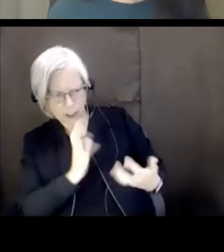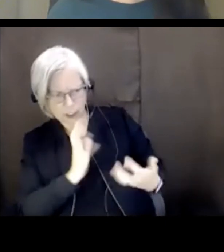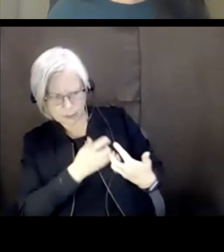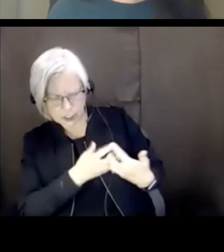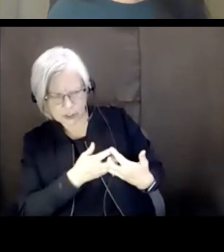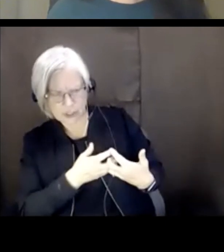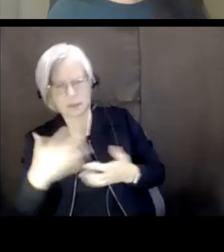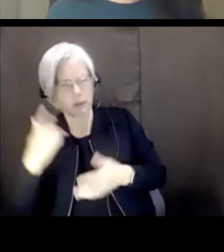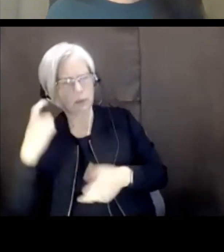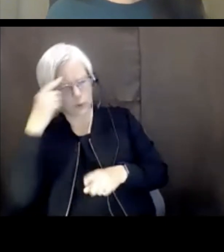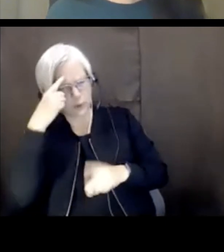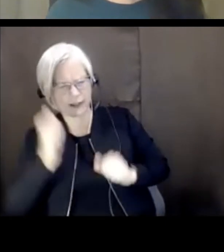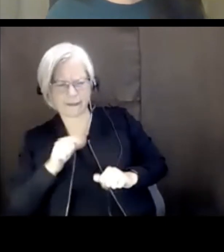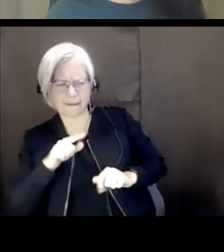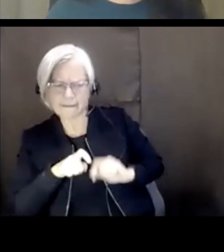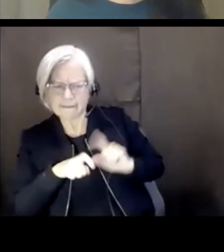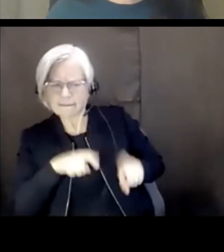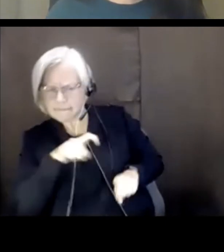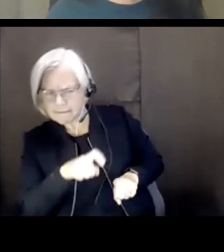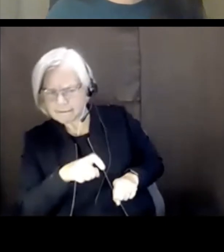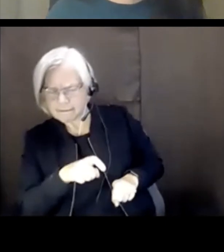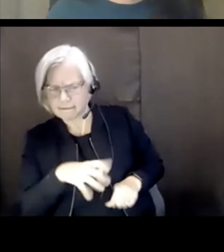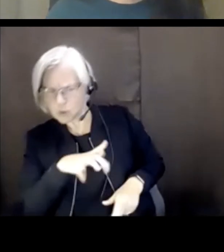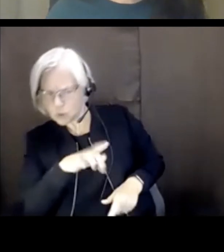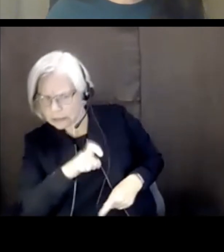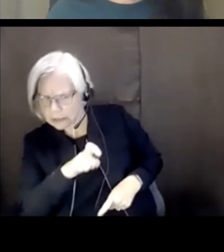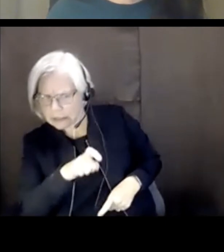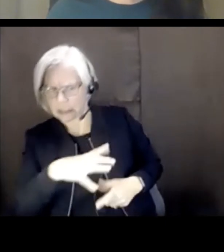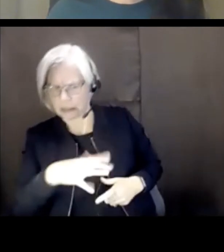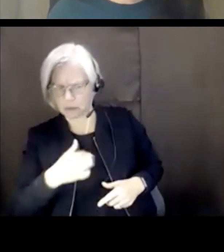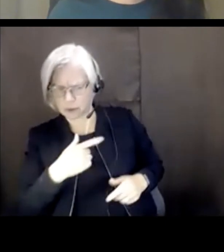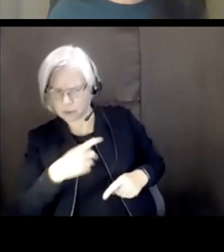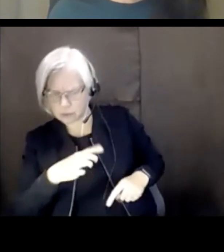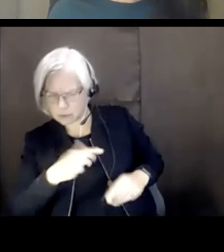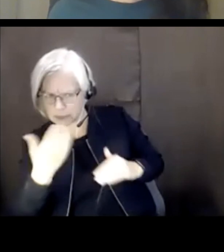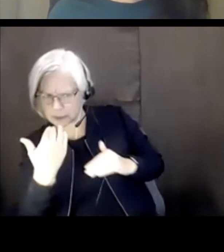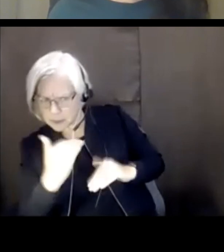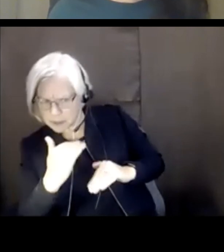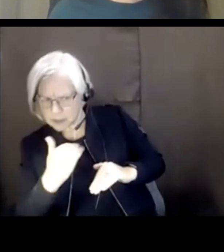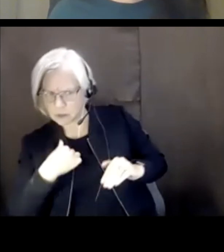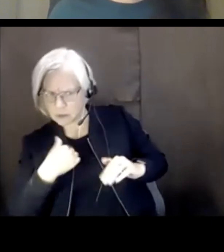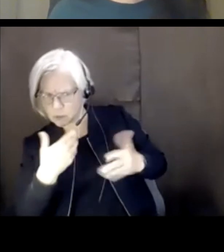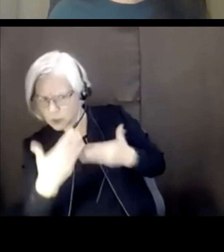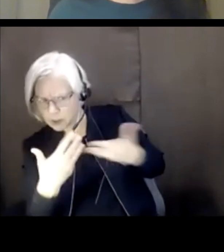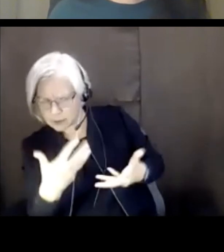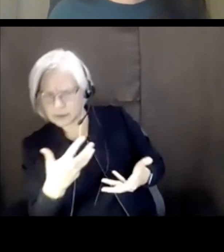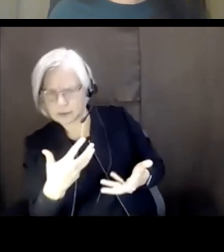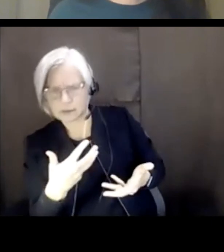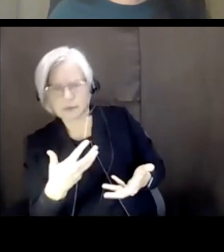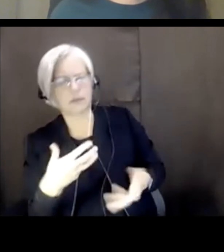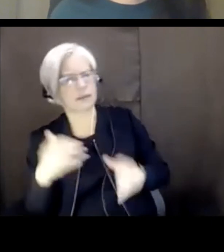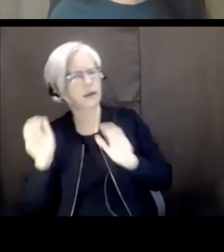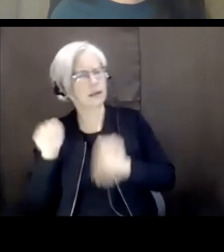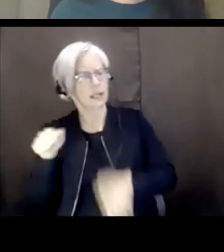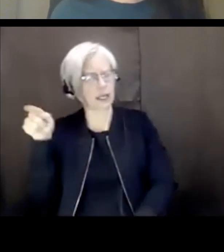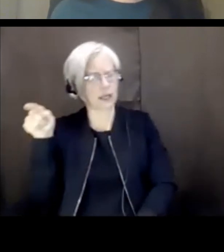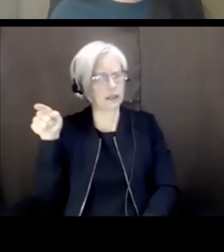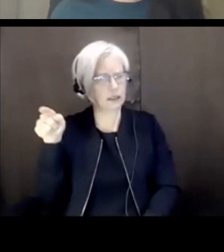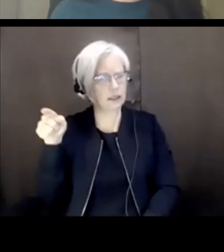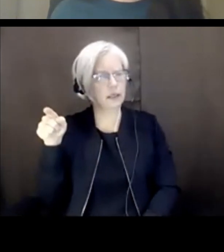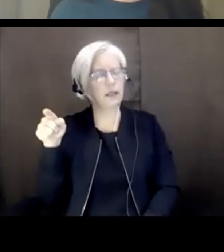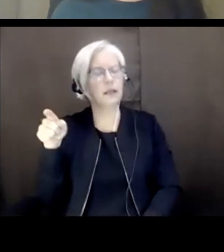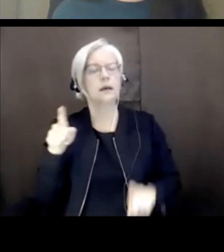BUT THAT'S REALLY MOST ONLY APPROPRIATE WHEN YOUR ACCOMMODATION REQUEST MAYBE HAS SOME PARTICULAR